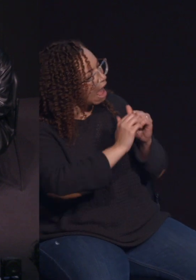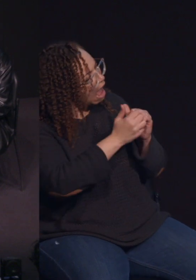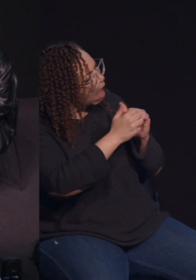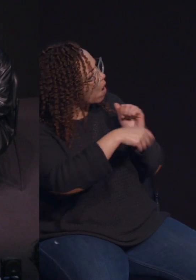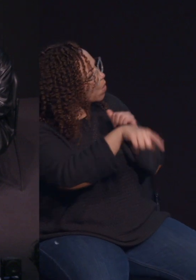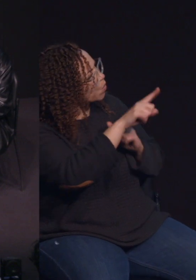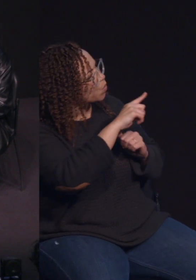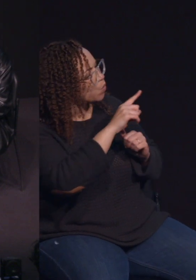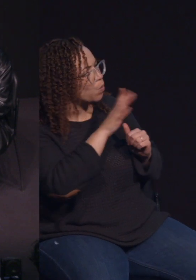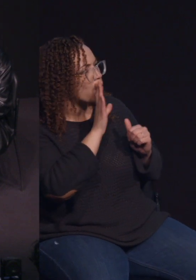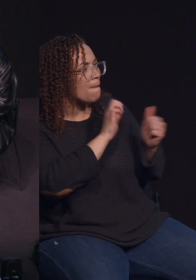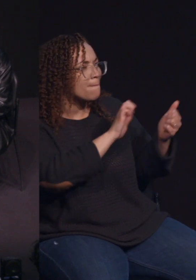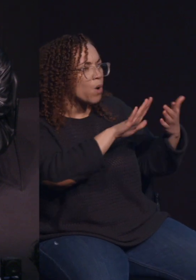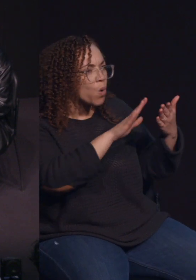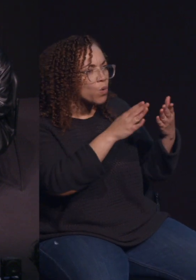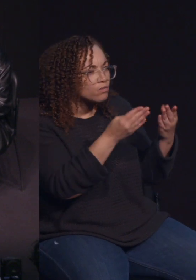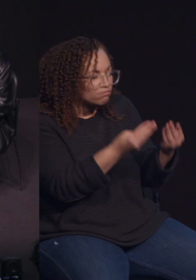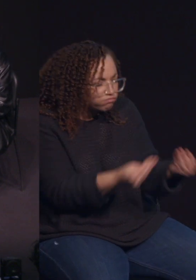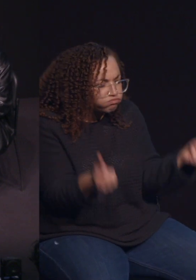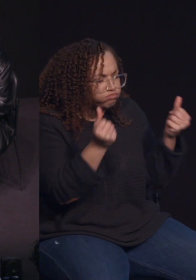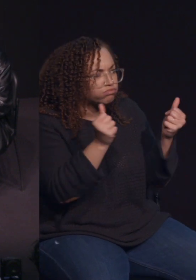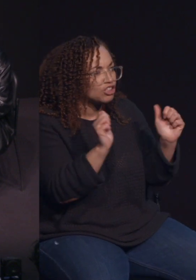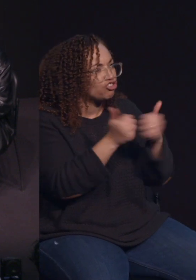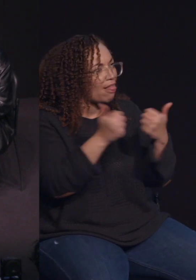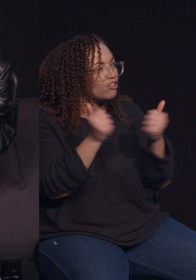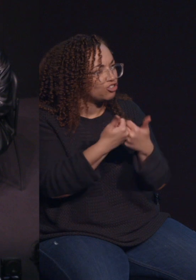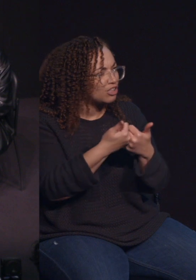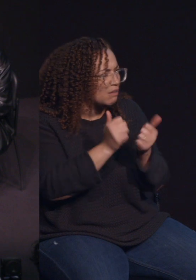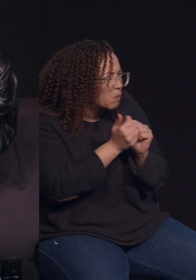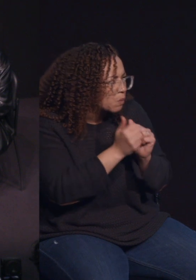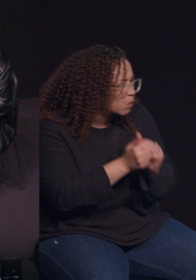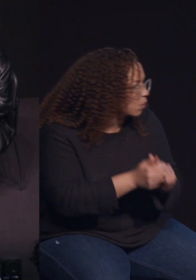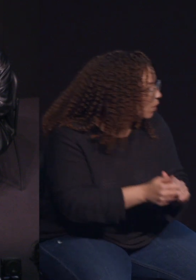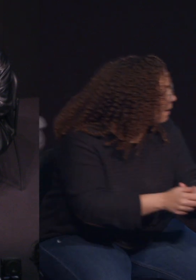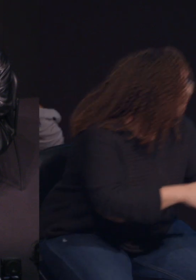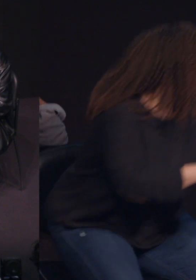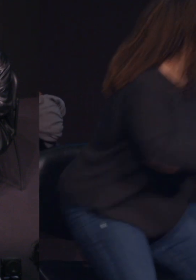you know, some of those barriers and challenges that you do face?